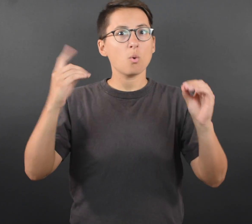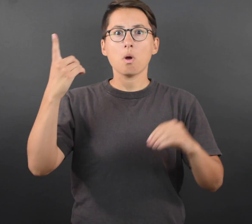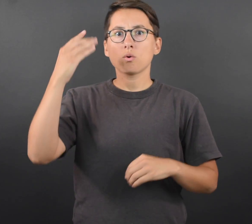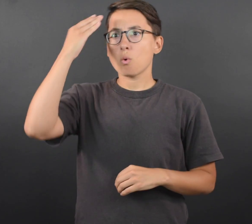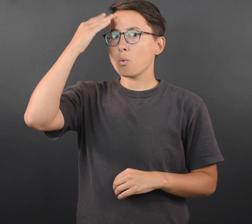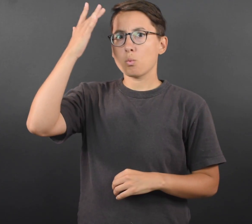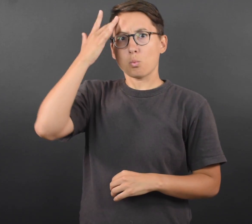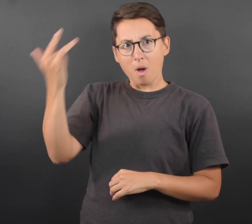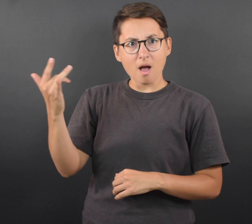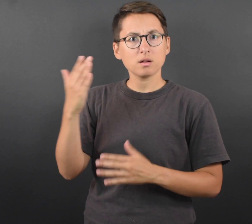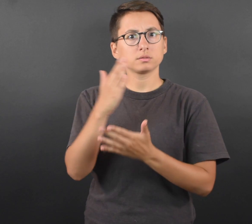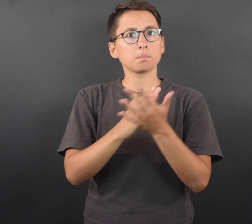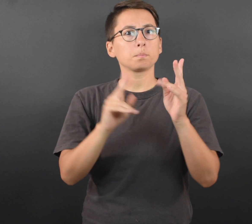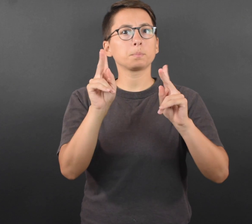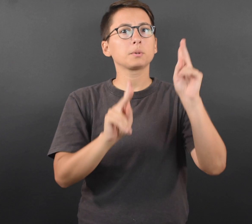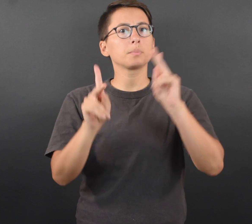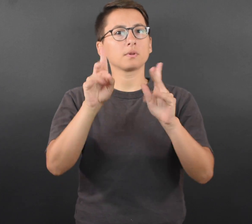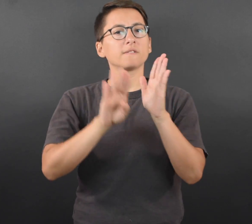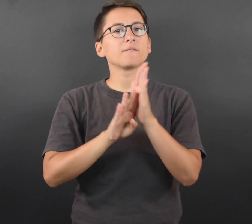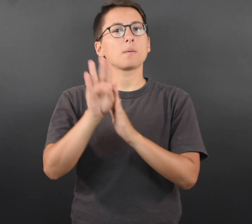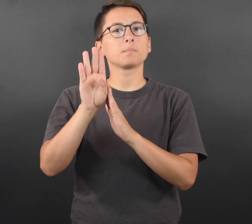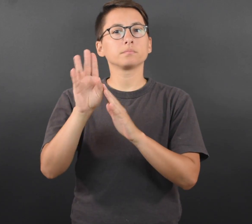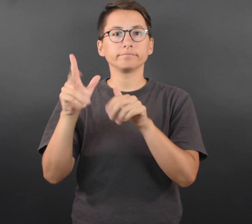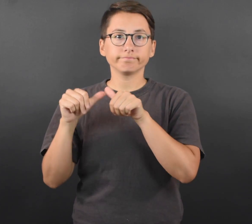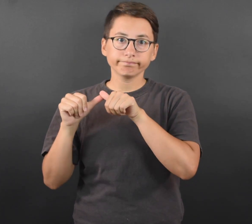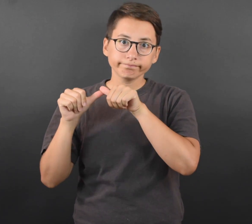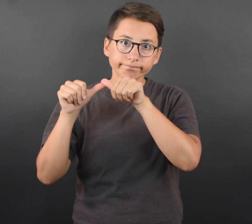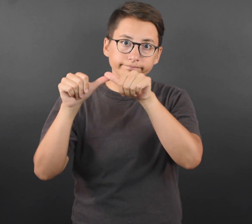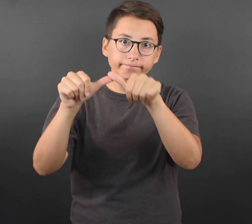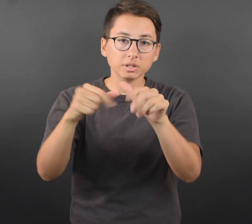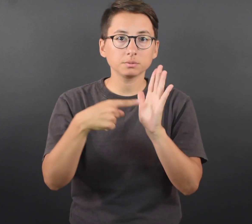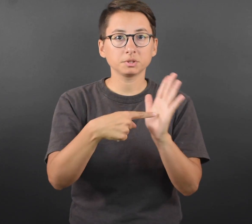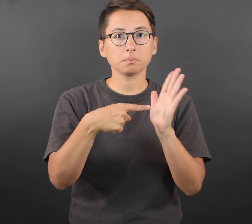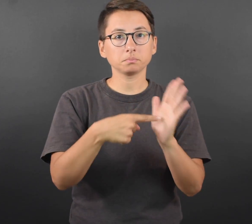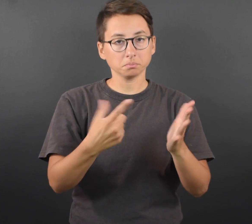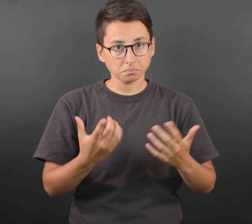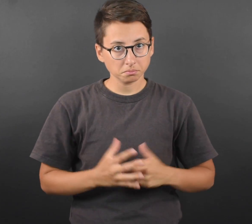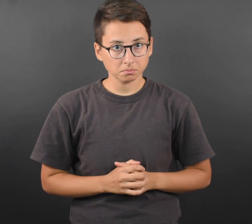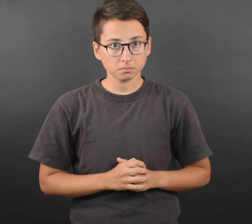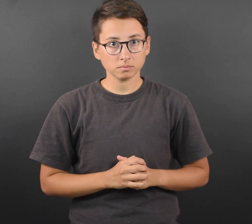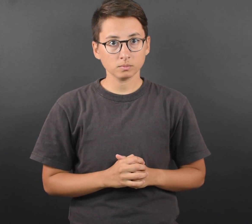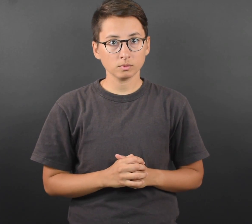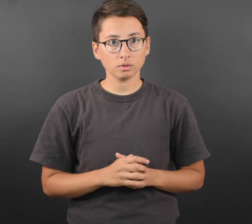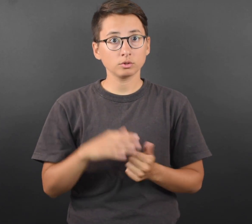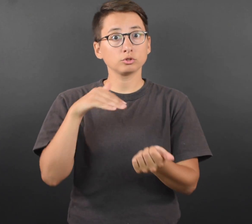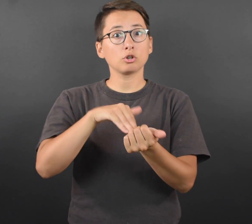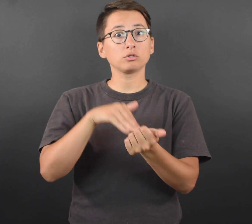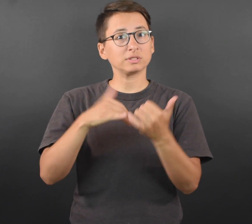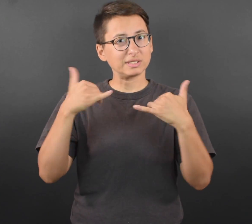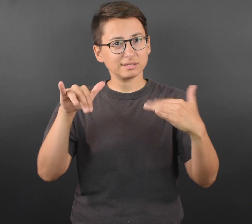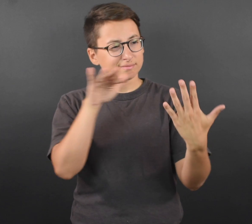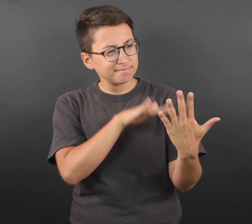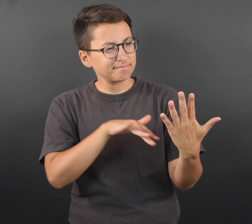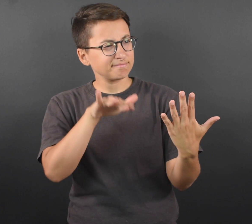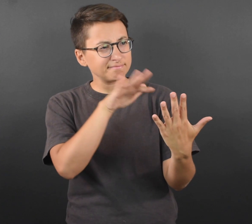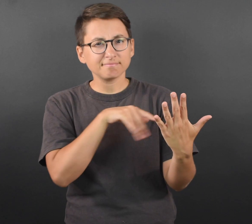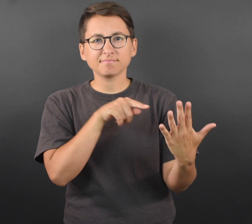No one really knows why some people develop these long-term symptoms. Doctors still are studying long-COVID,